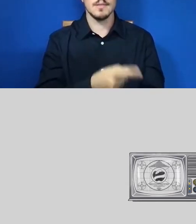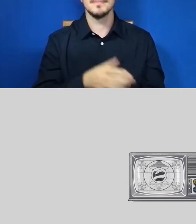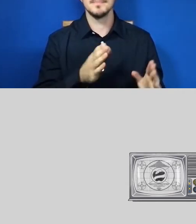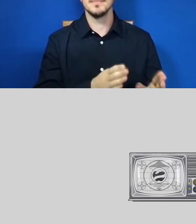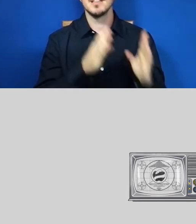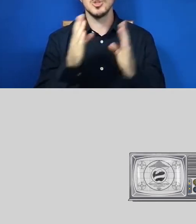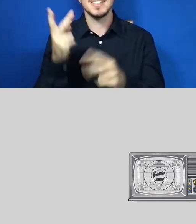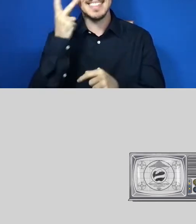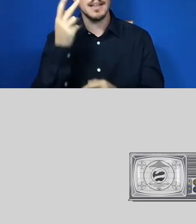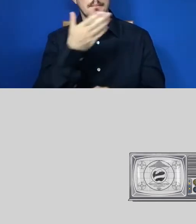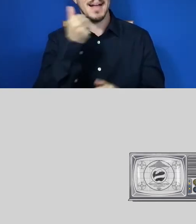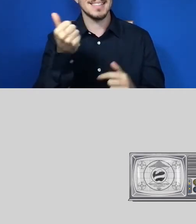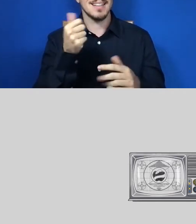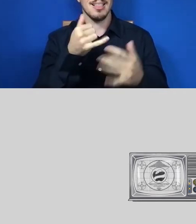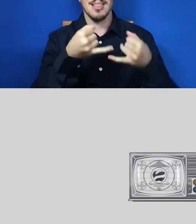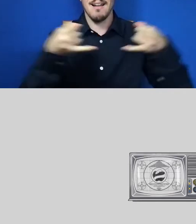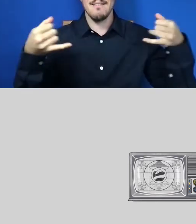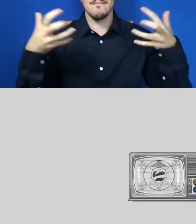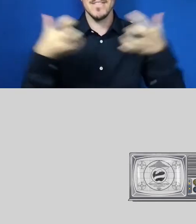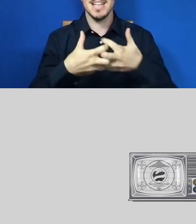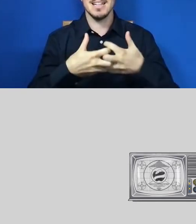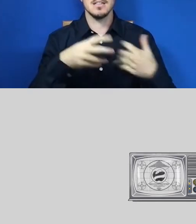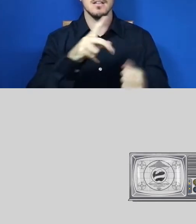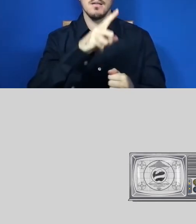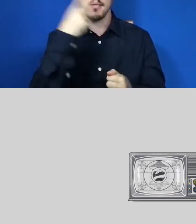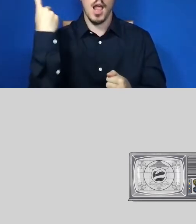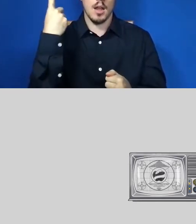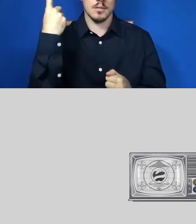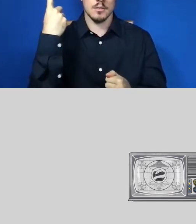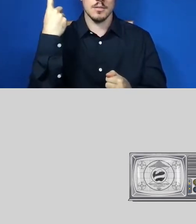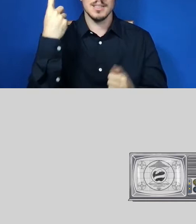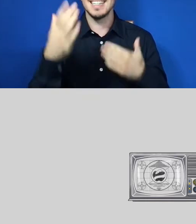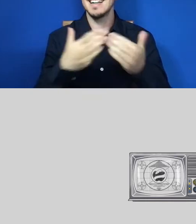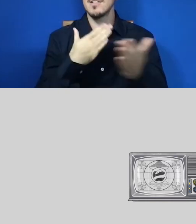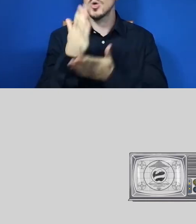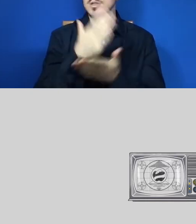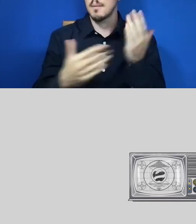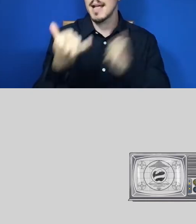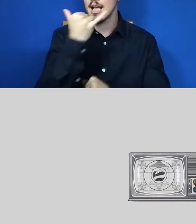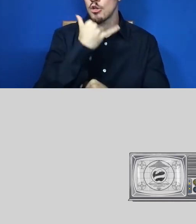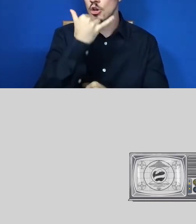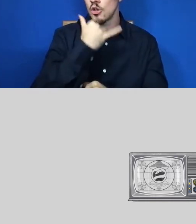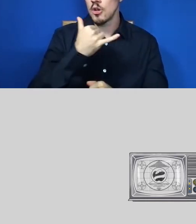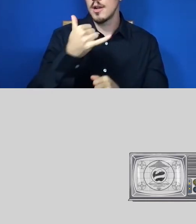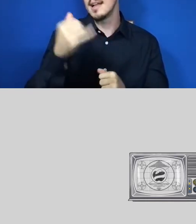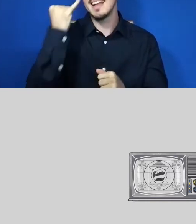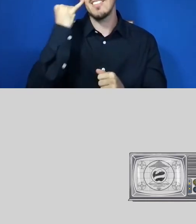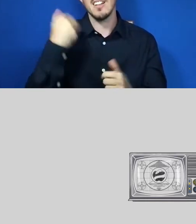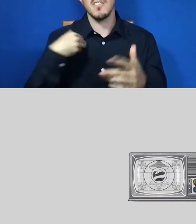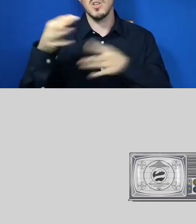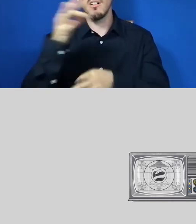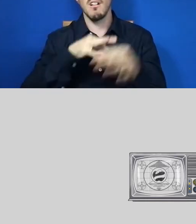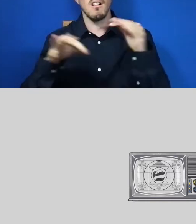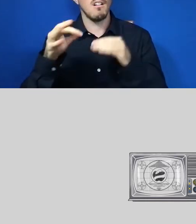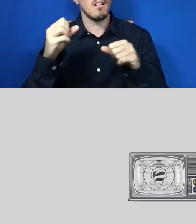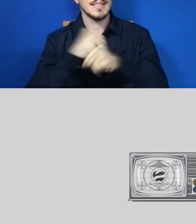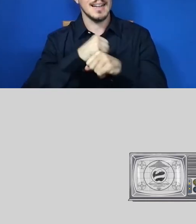You can see here that the best line of fit will be the black line. Even though we have some error, even if we switch out the data of something new,